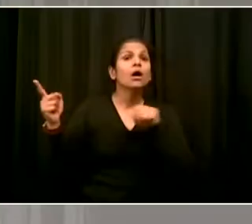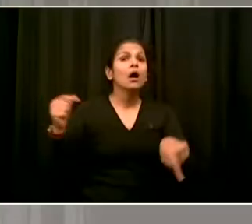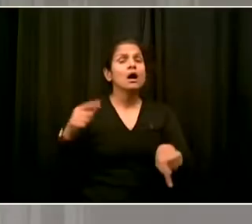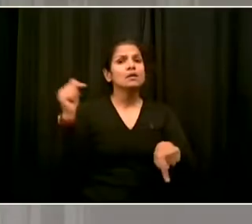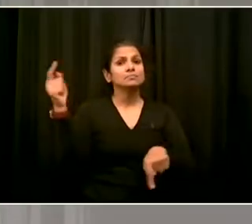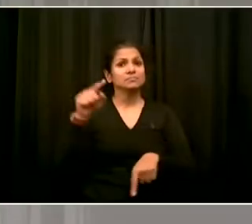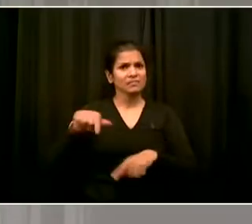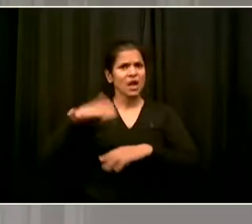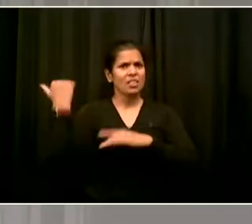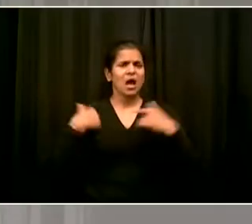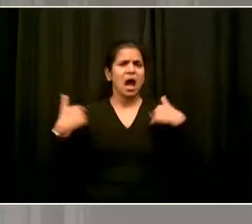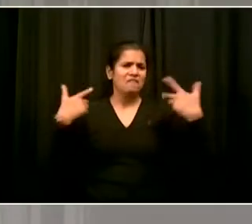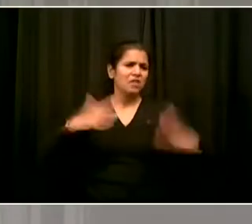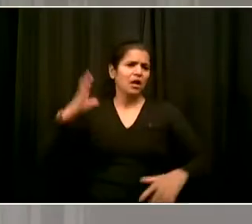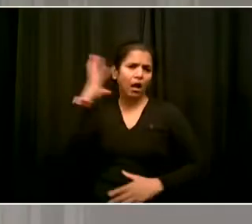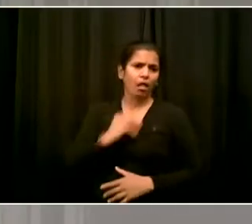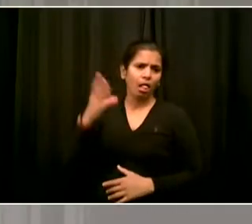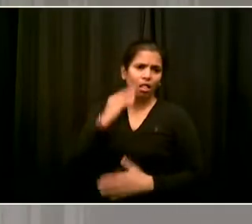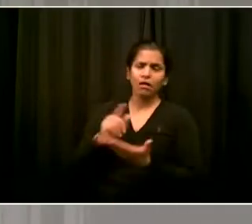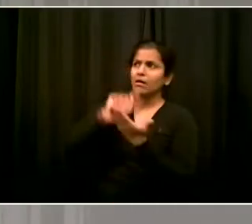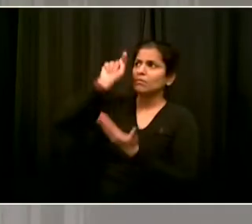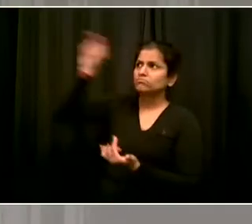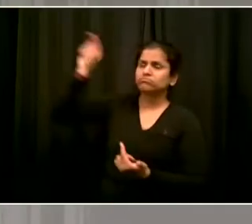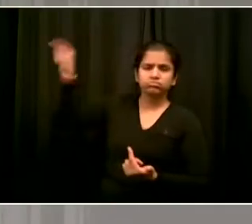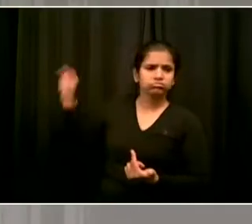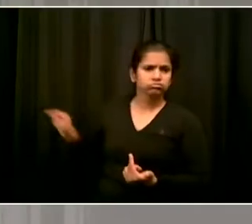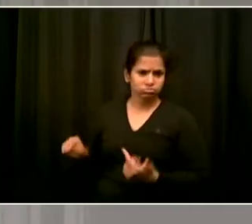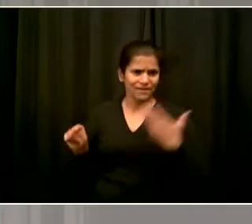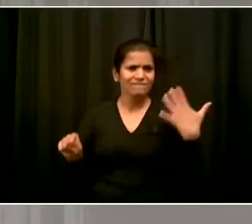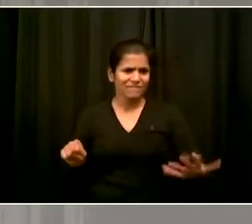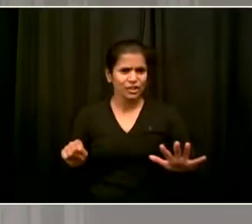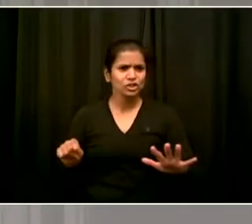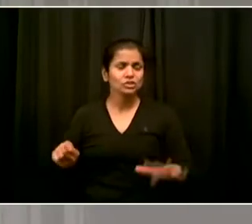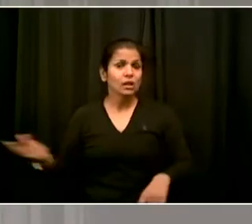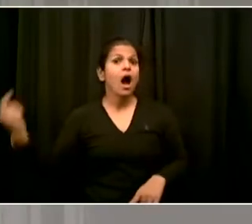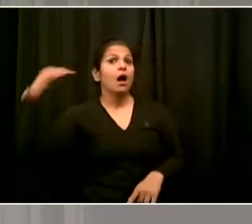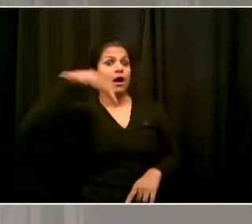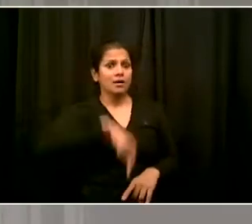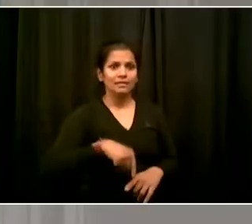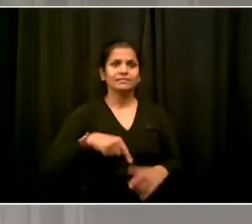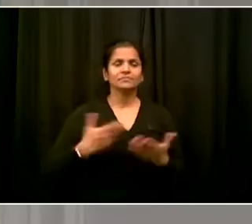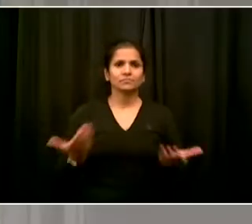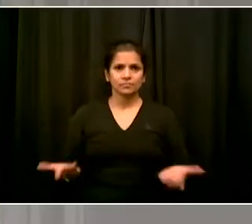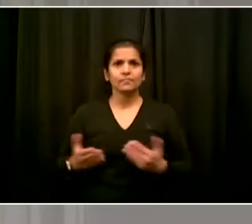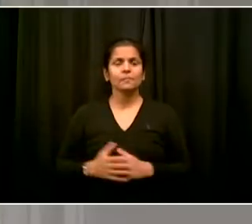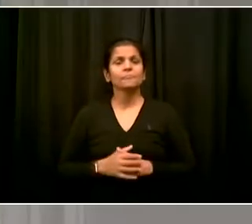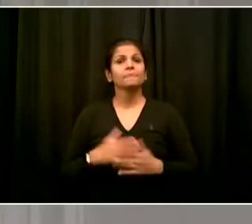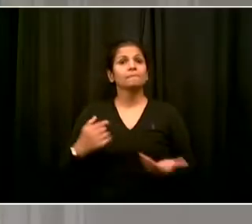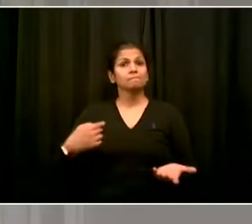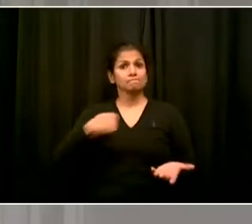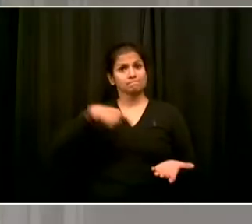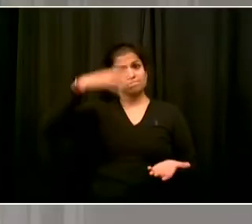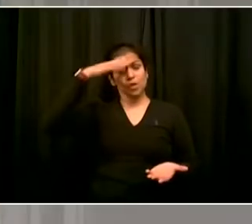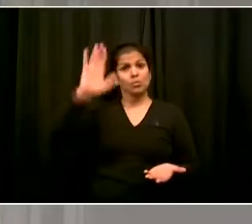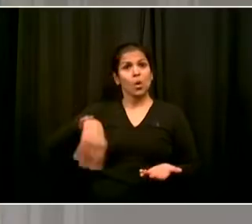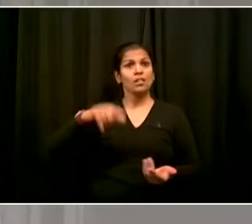REFUGEE CAMPS IN THAILAND AND